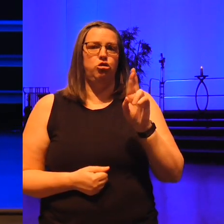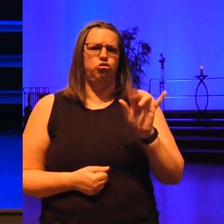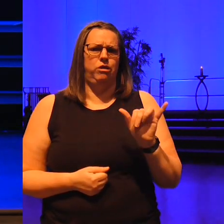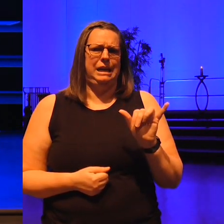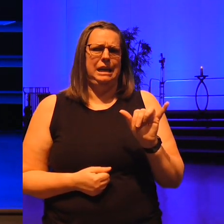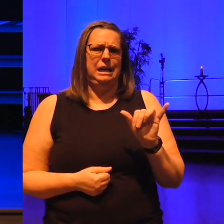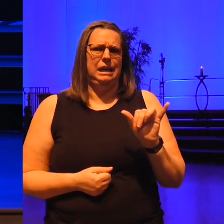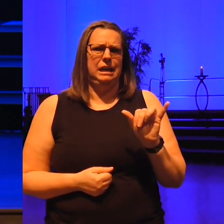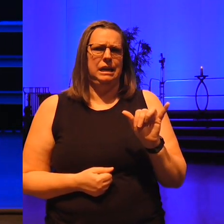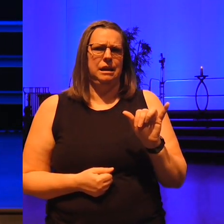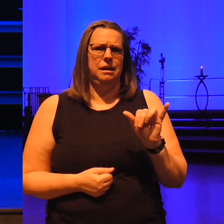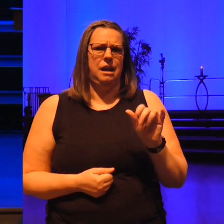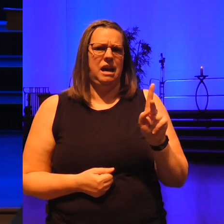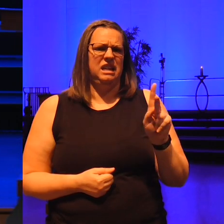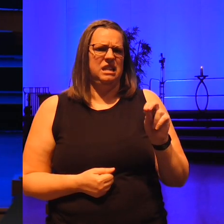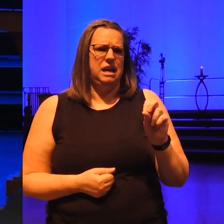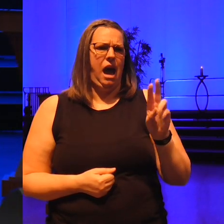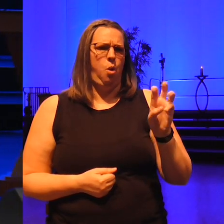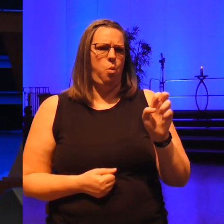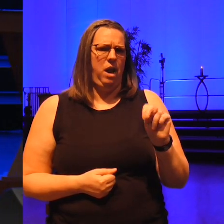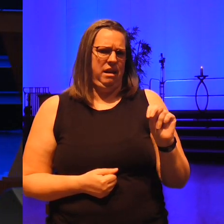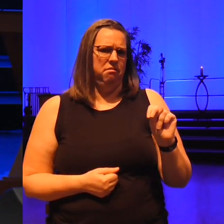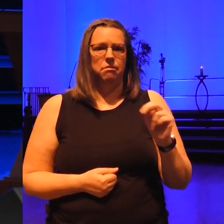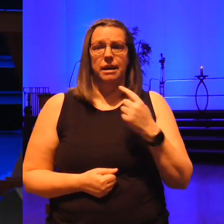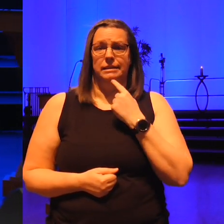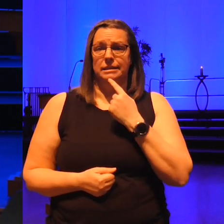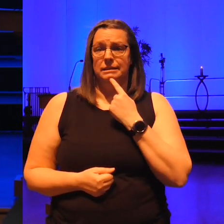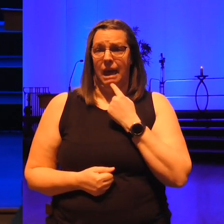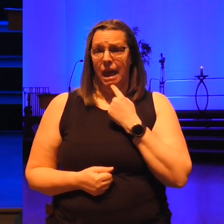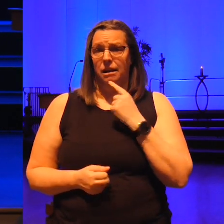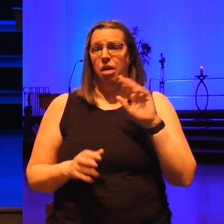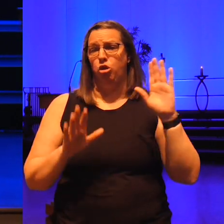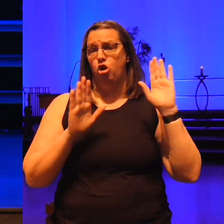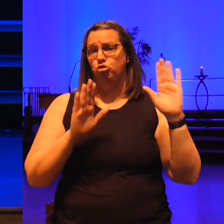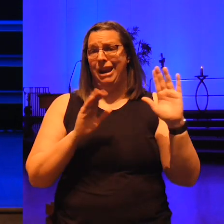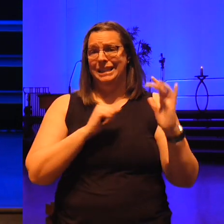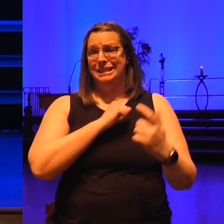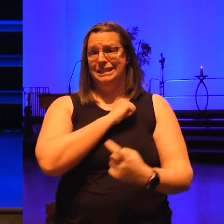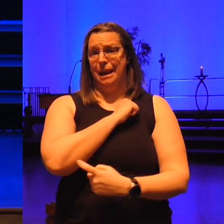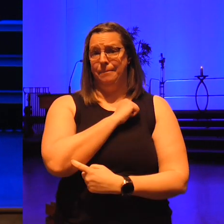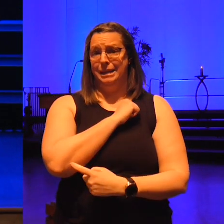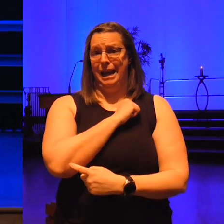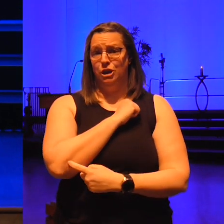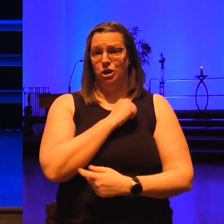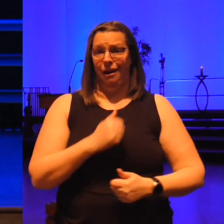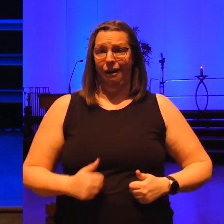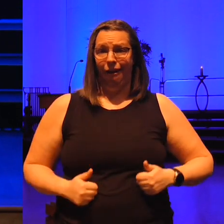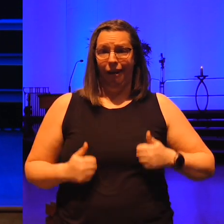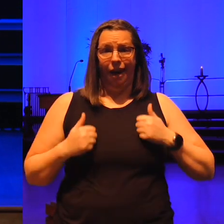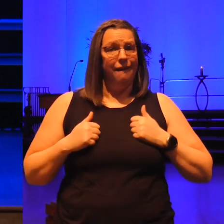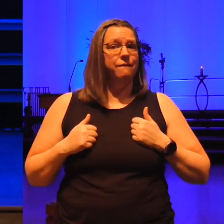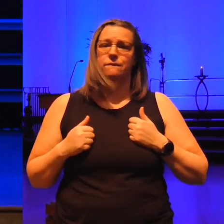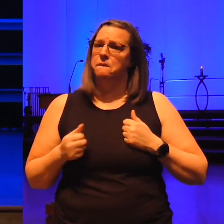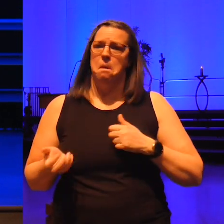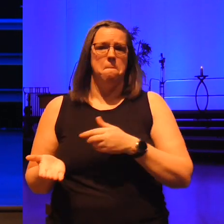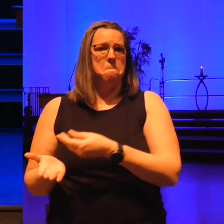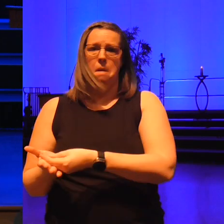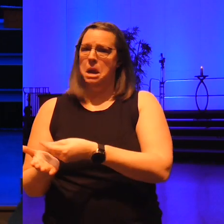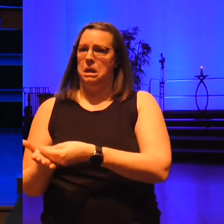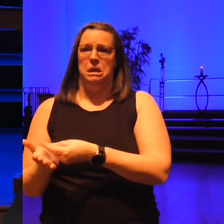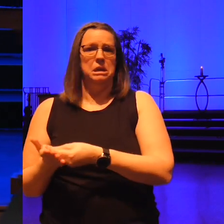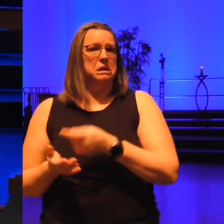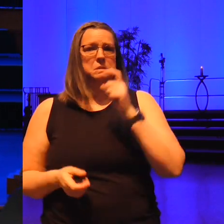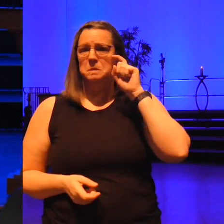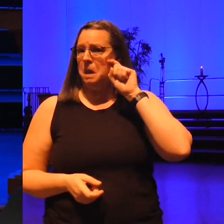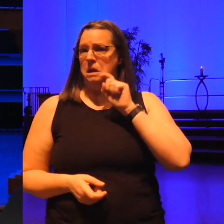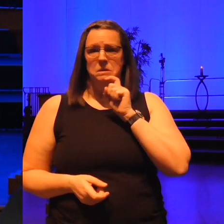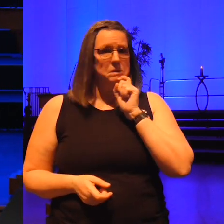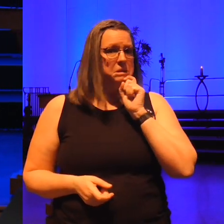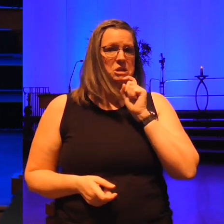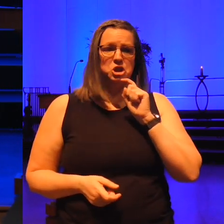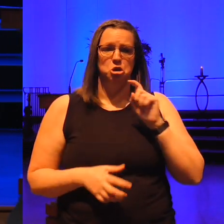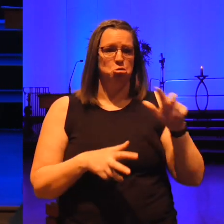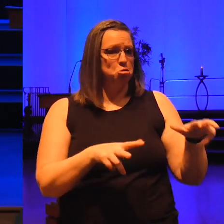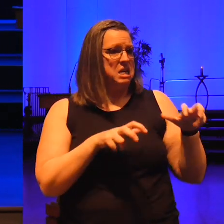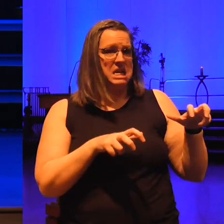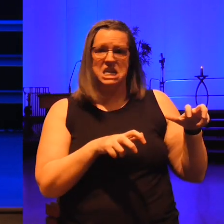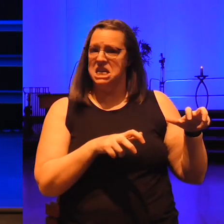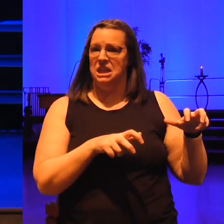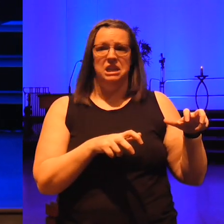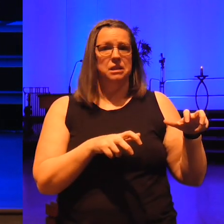said that the greatest Temptation in life is it money isn't sex it isn't greed it's self-rejection